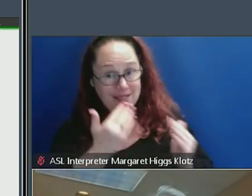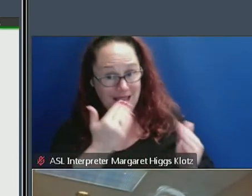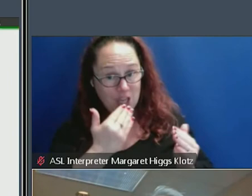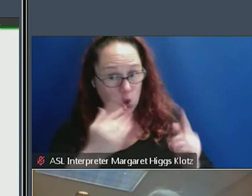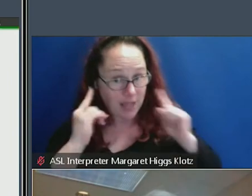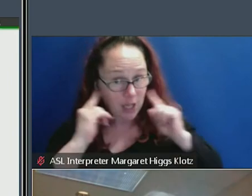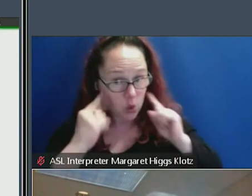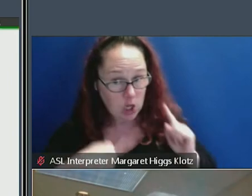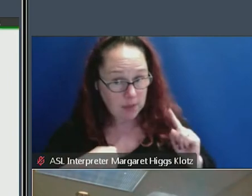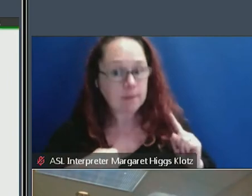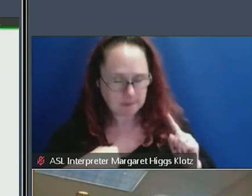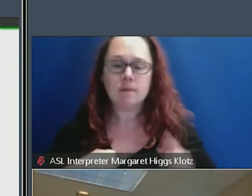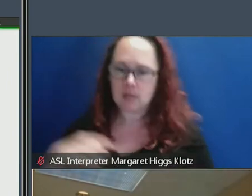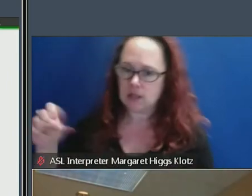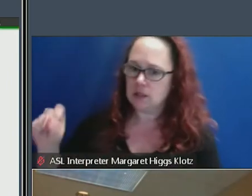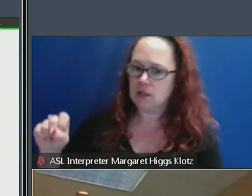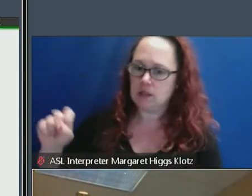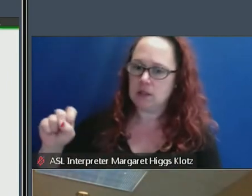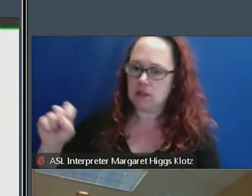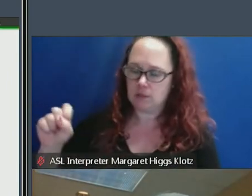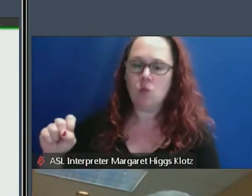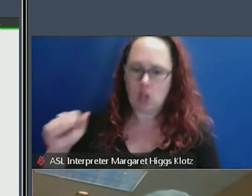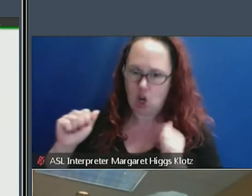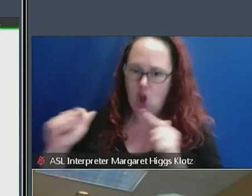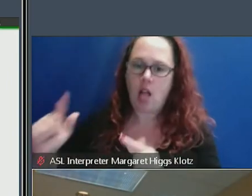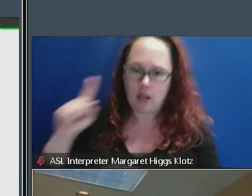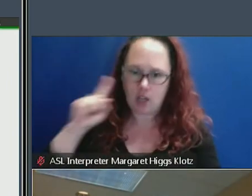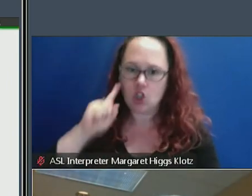Yes. Can all hear you? Thank you.